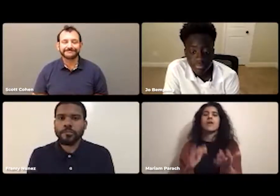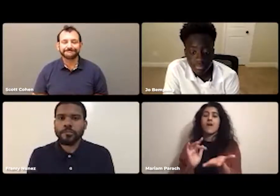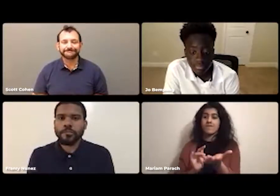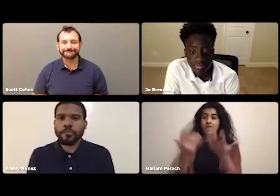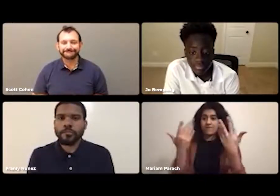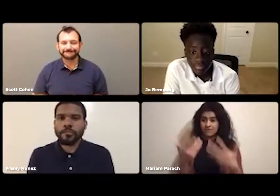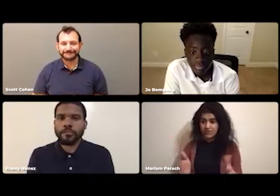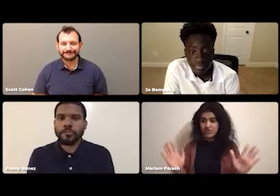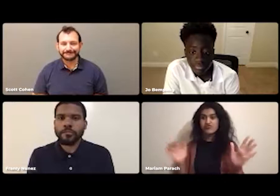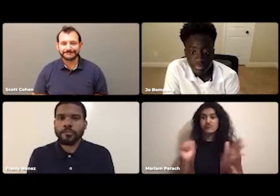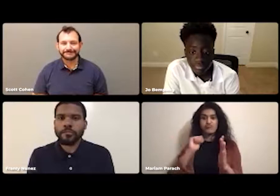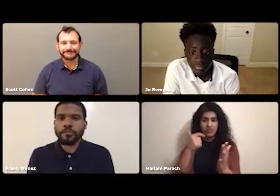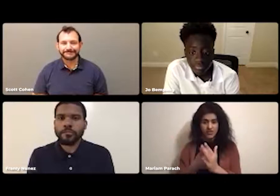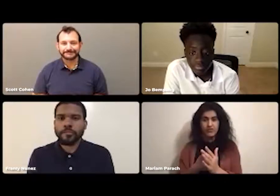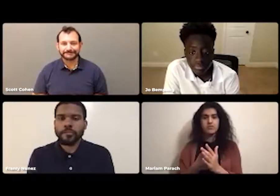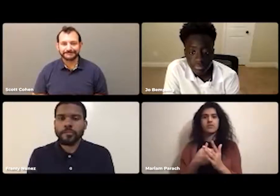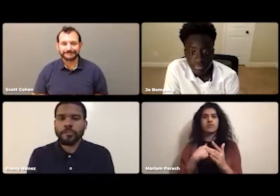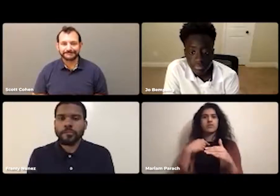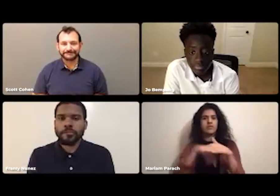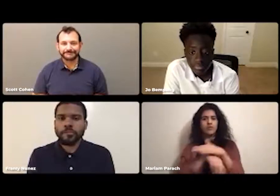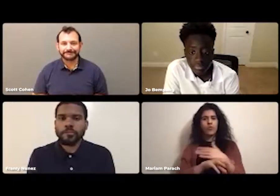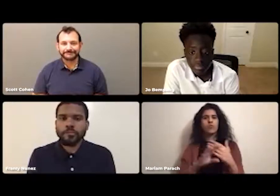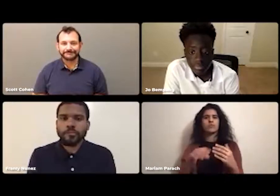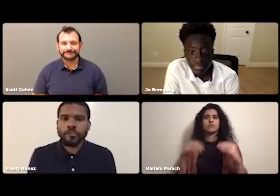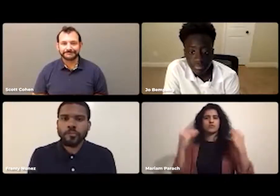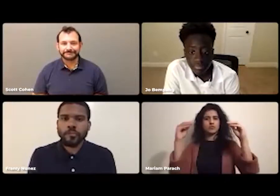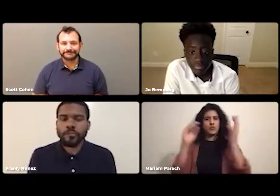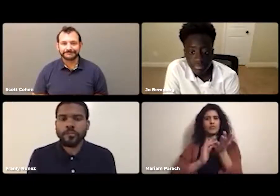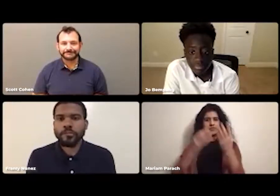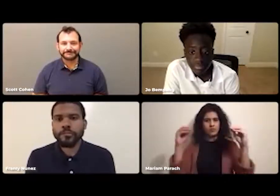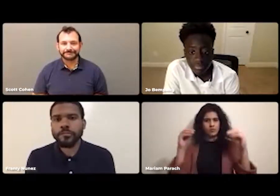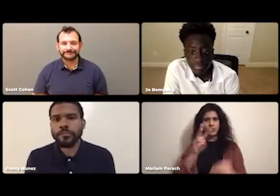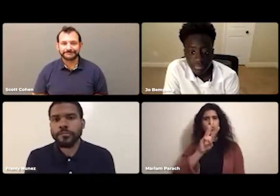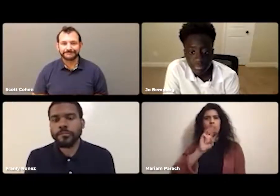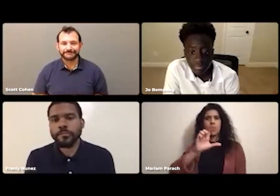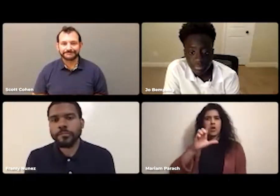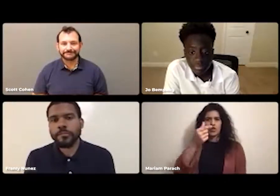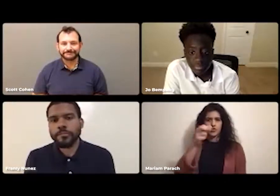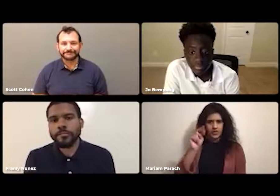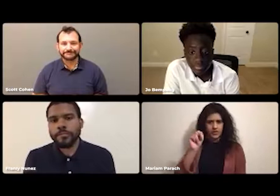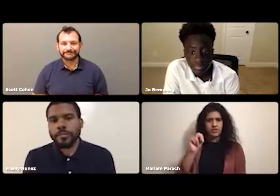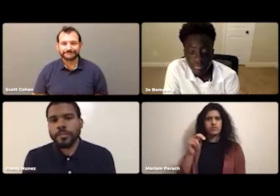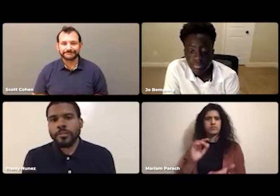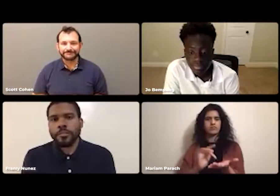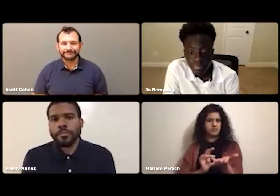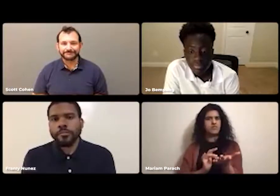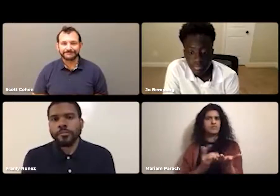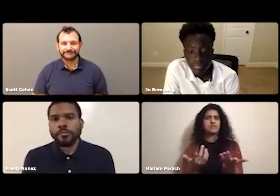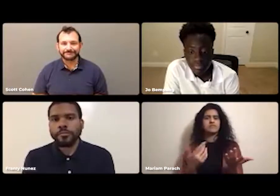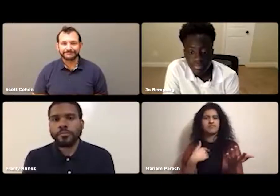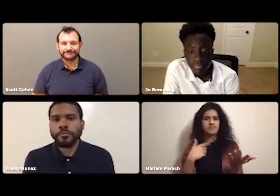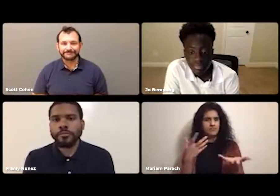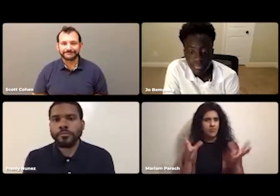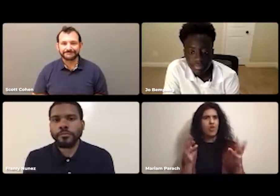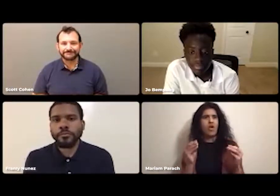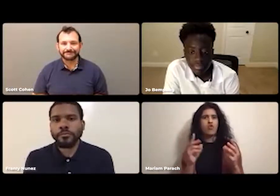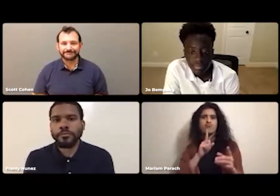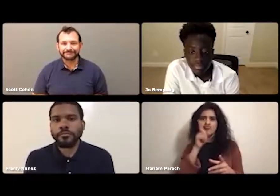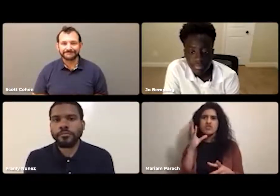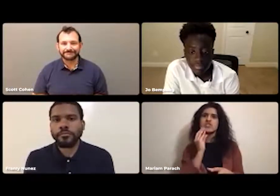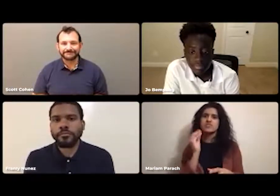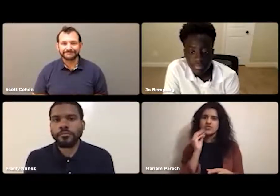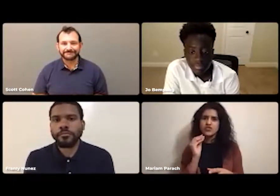Once I completed my pharmacy schooling, I worked at Walgreens.